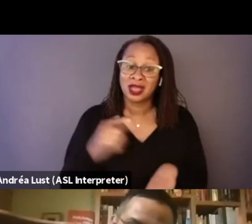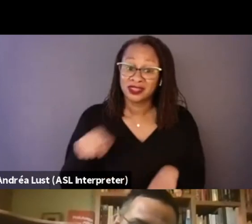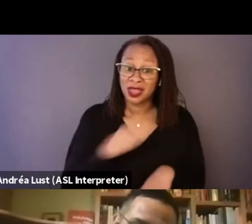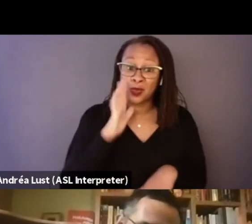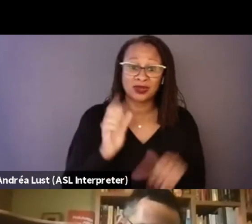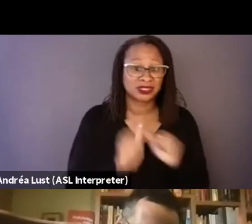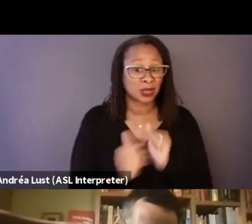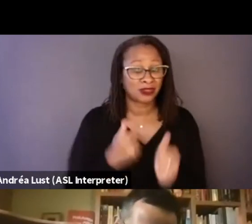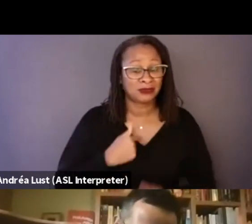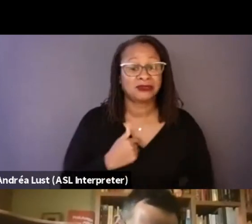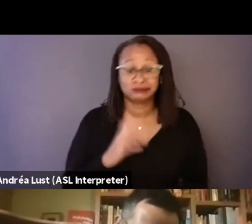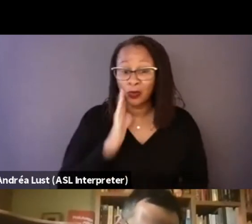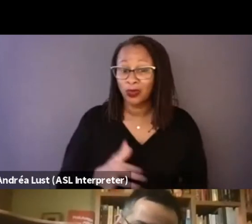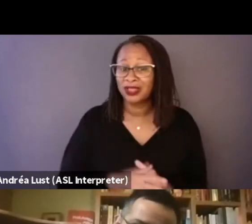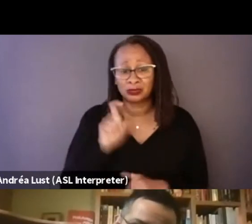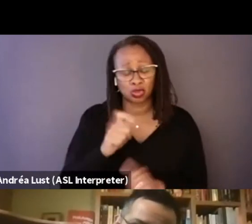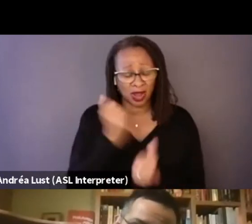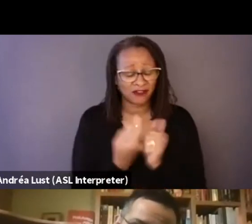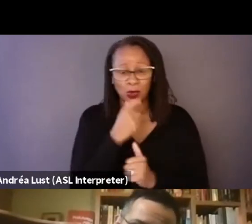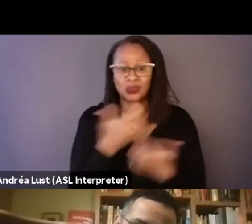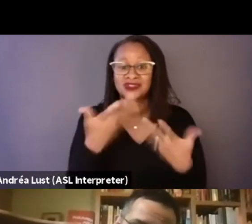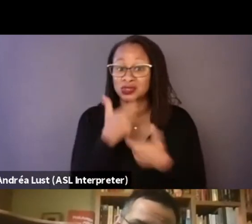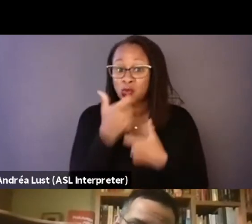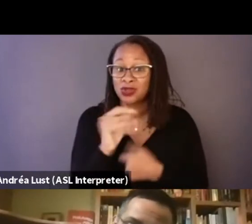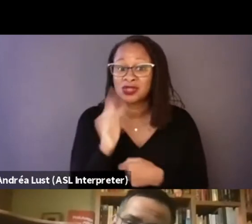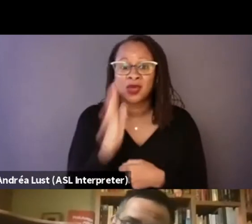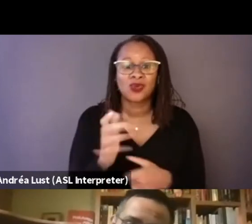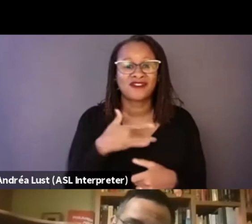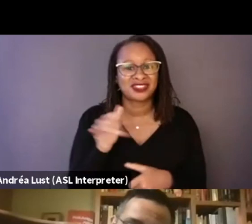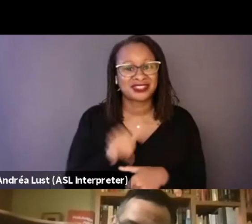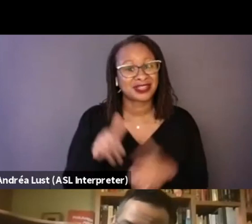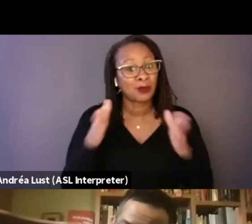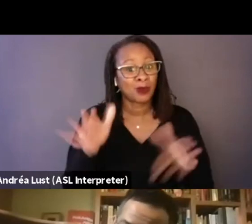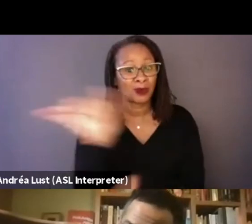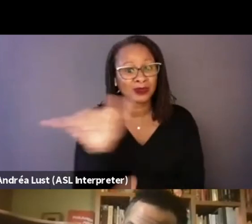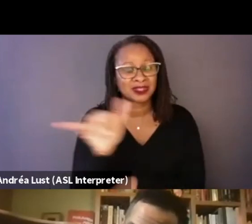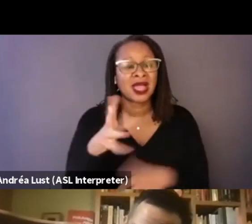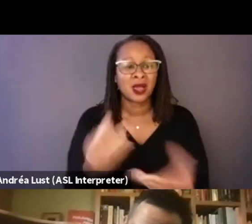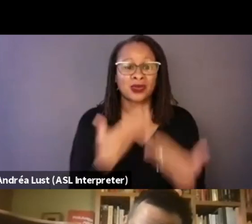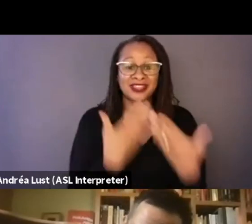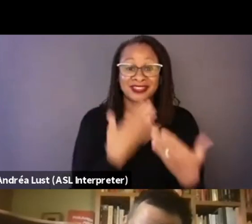and I'm sure everybody out there who's watched them feels the same way as well. And I want to thank all of you out there